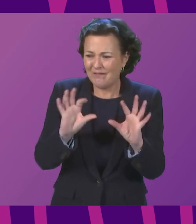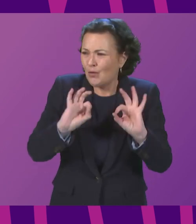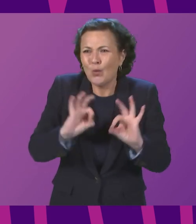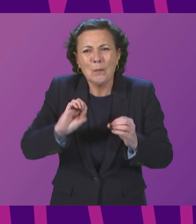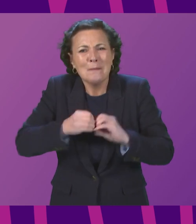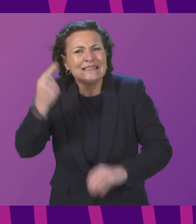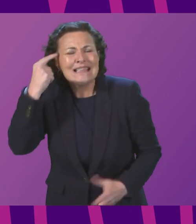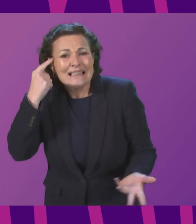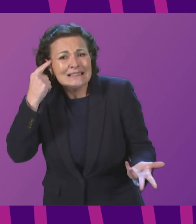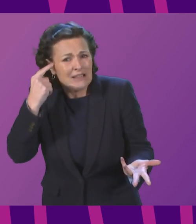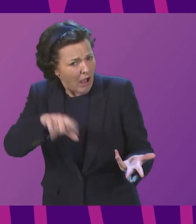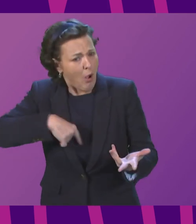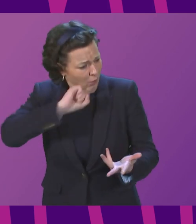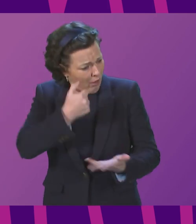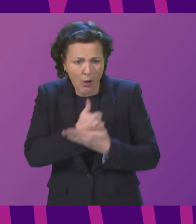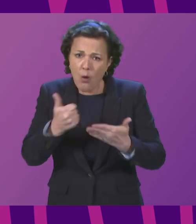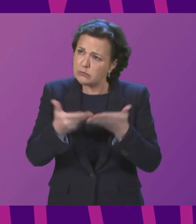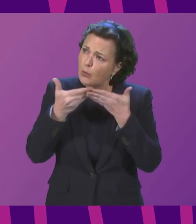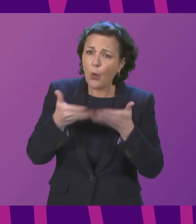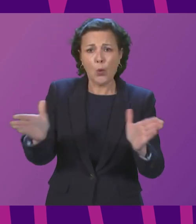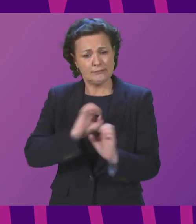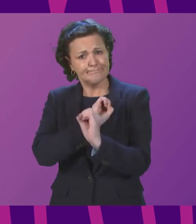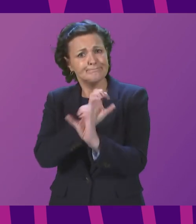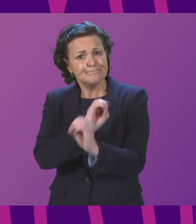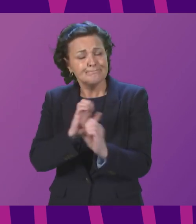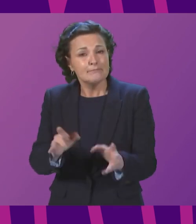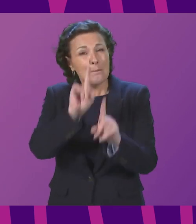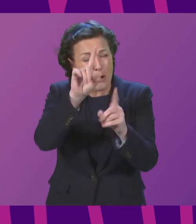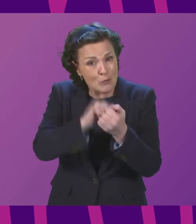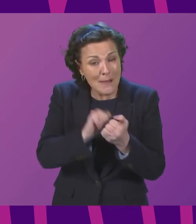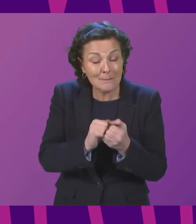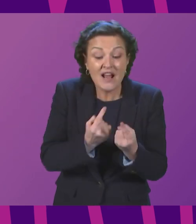evidence. As I said, however, ultimately the data and the evidence do not make the decisions—they